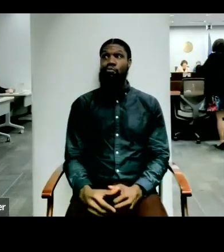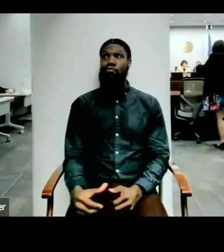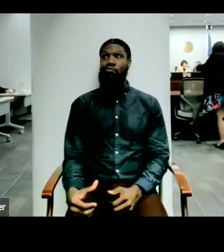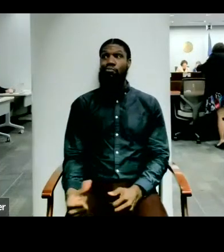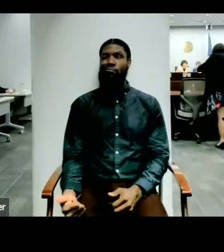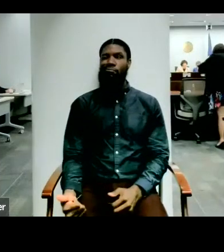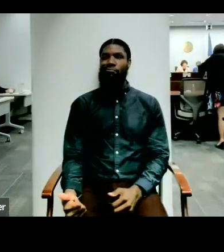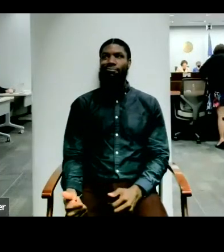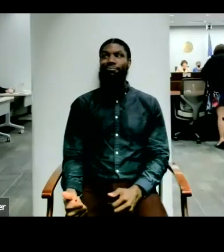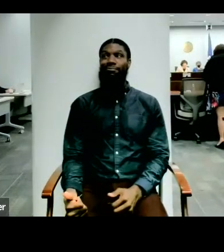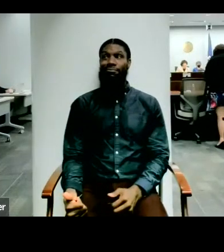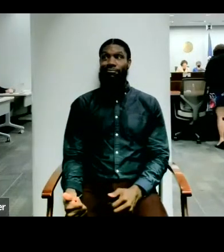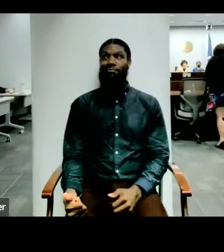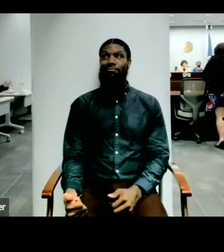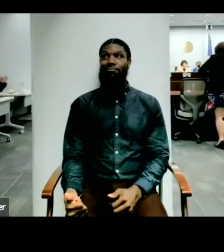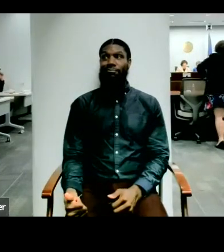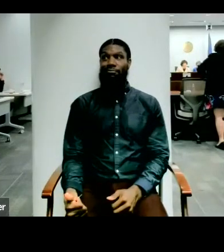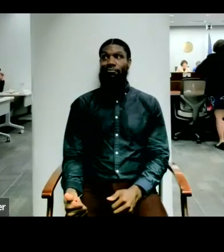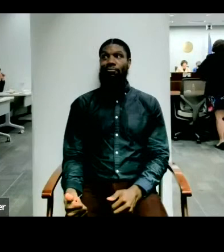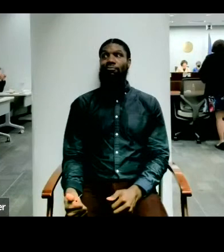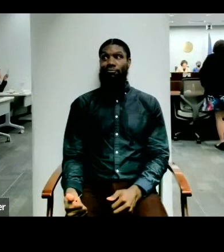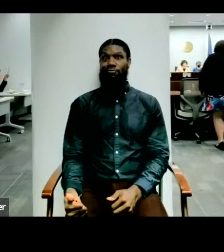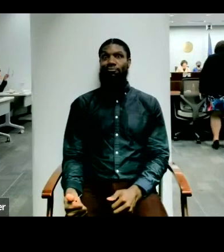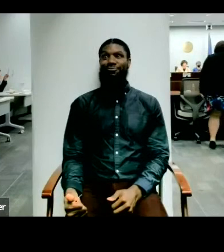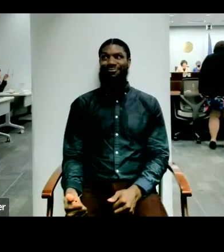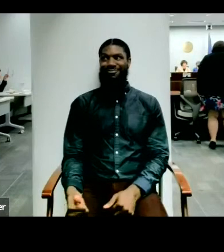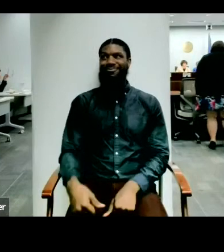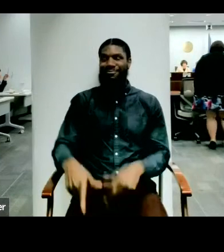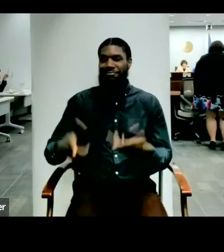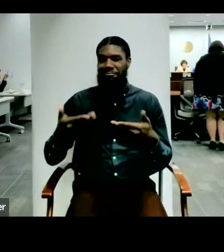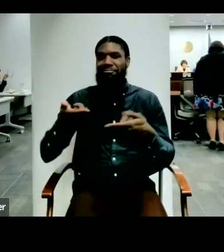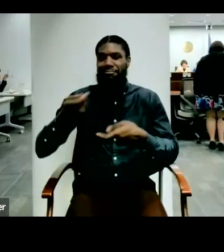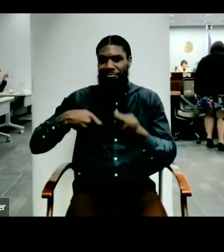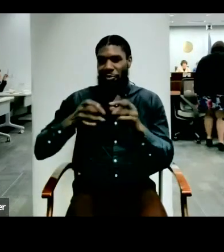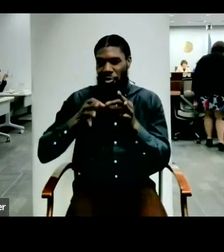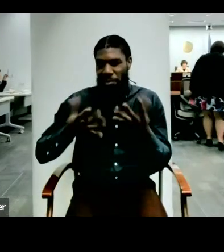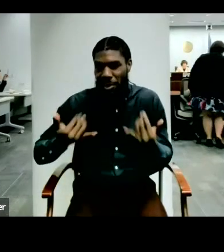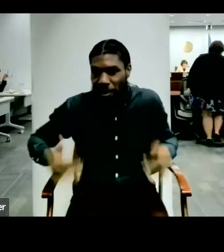It is my pleasure to introduce our distinguished speakers today.